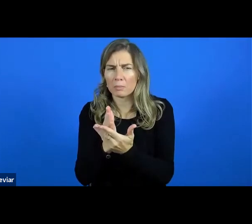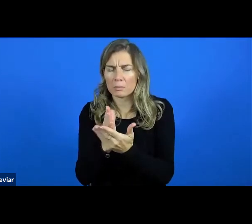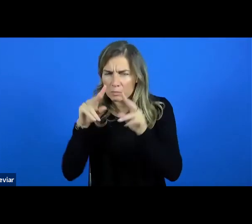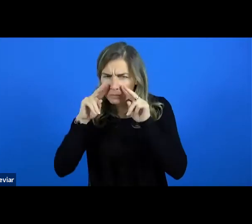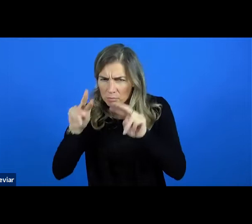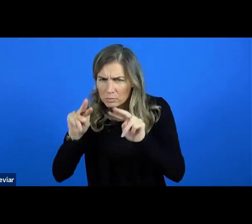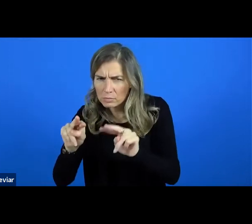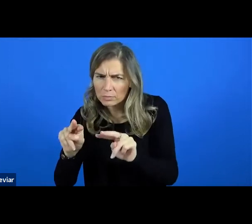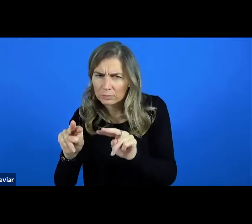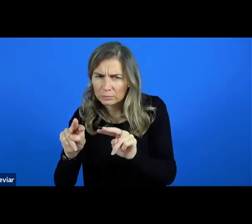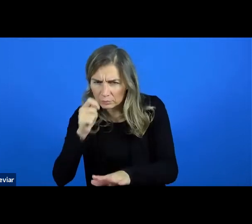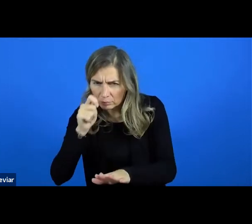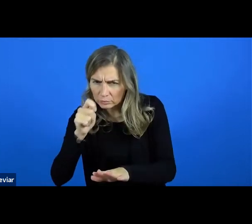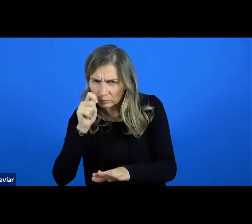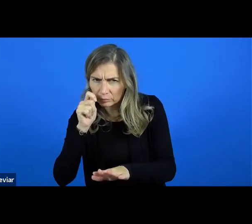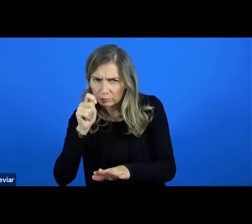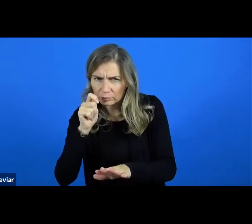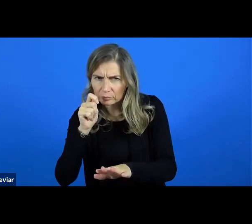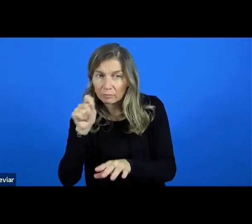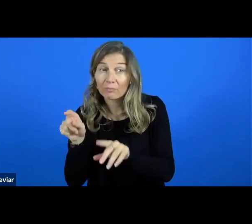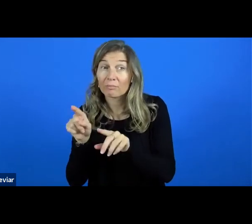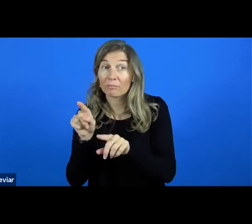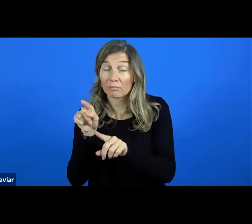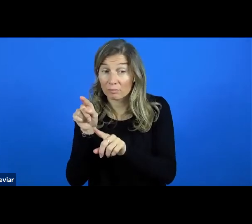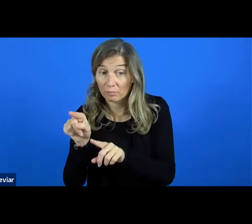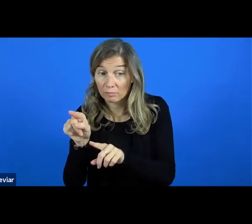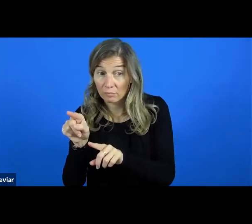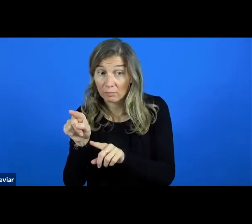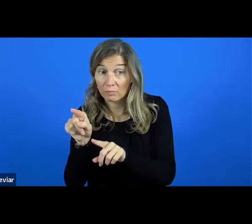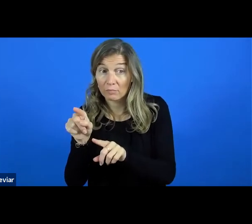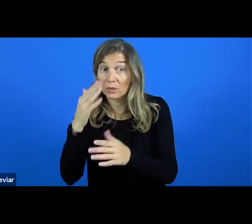and we open quite a lot of inquiries based on Belgium complaints.